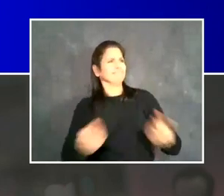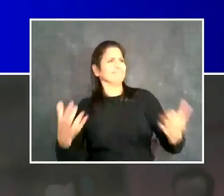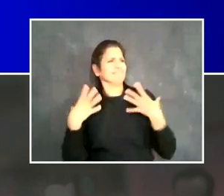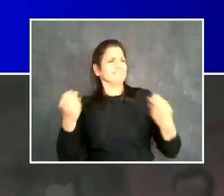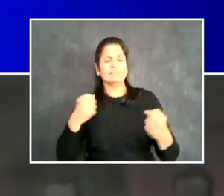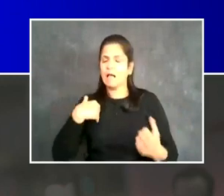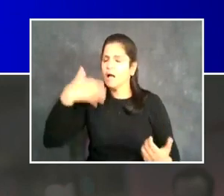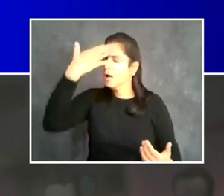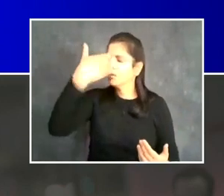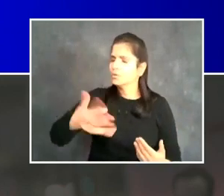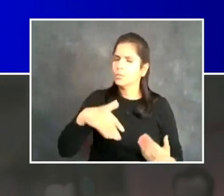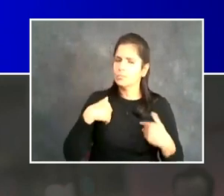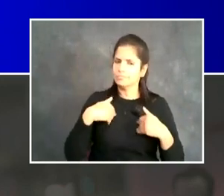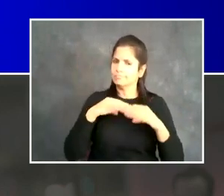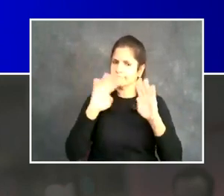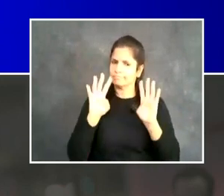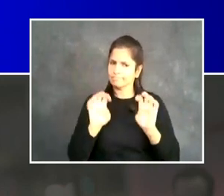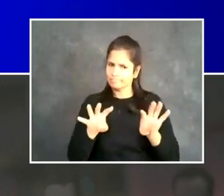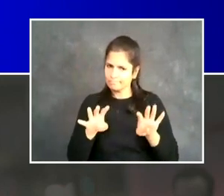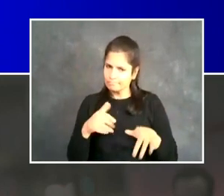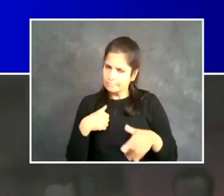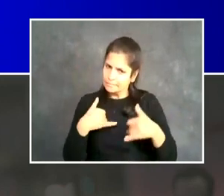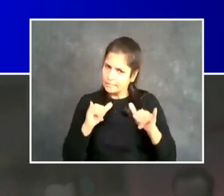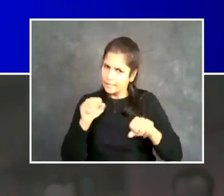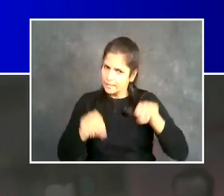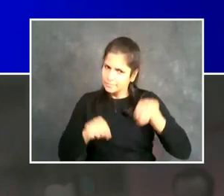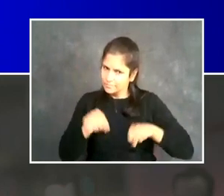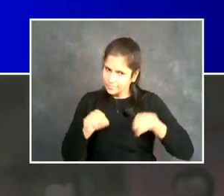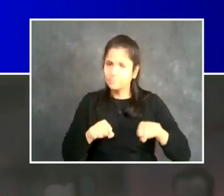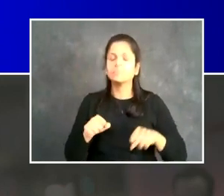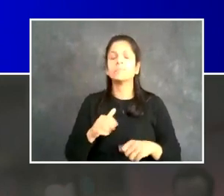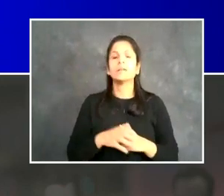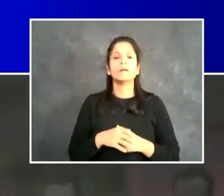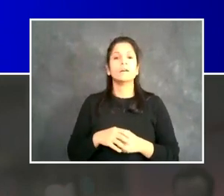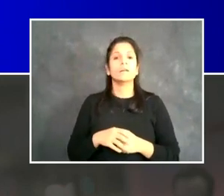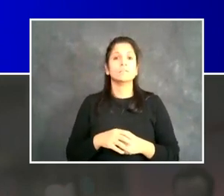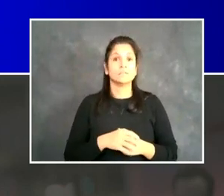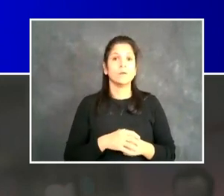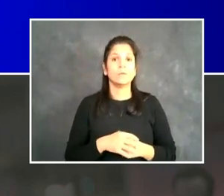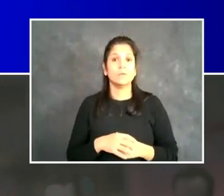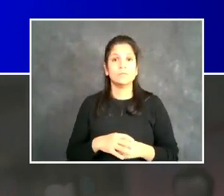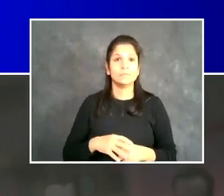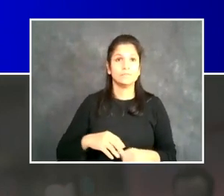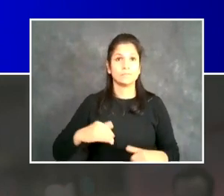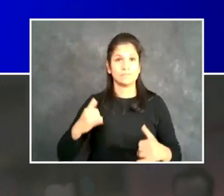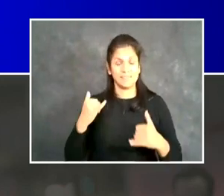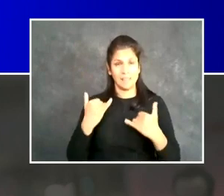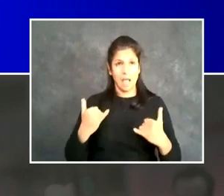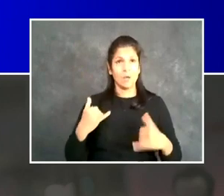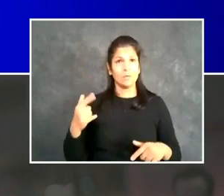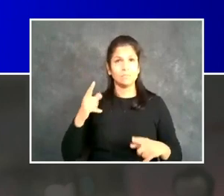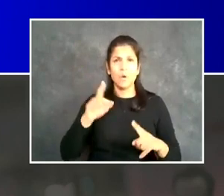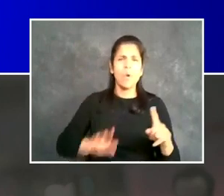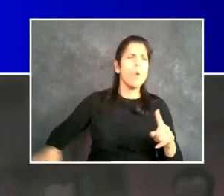HEALTHCARE WORKERS AND OUR FIRST RESPONDERS, THEY ARE DOING THIS WORK BECAUSE THEY CARE SO MUCH ABOUT SAVING LIVES